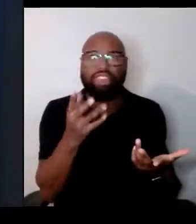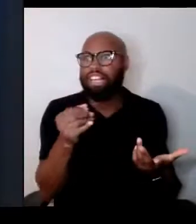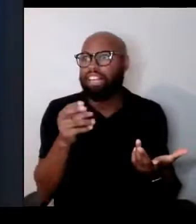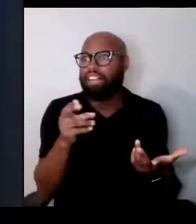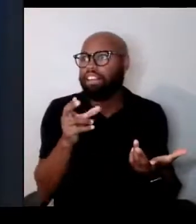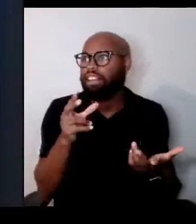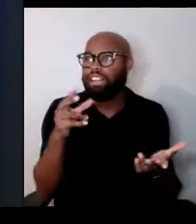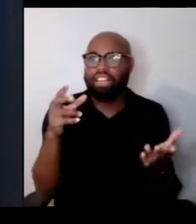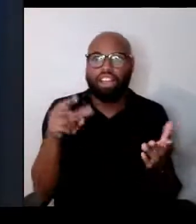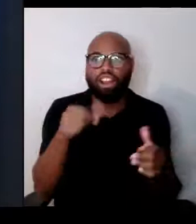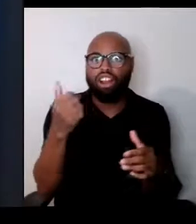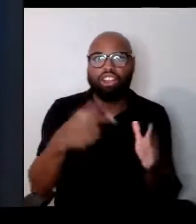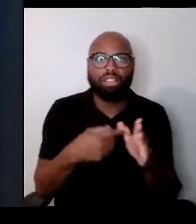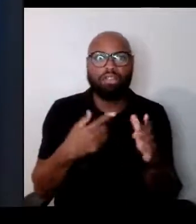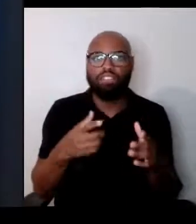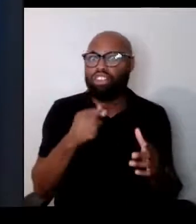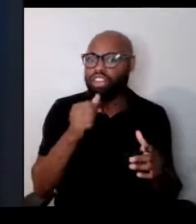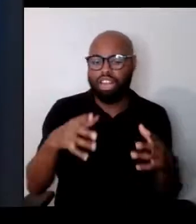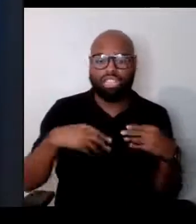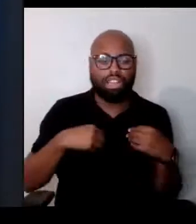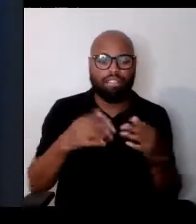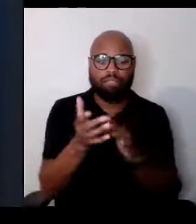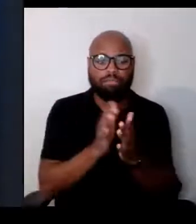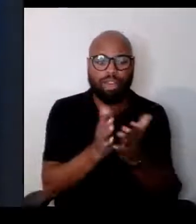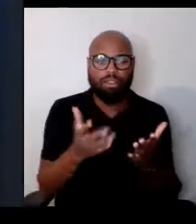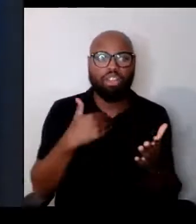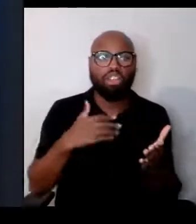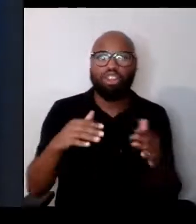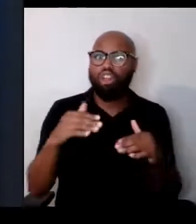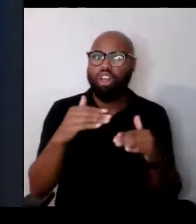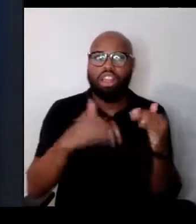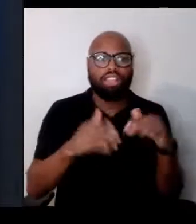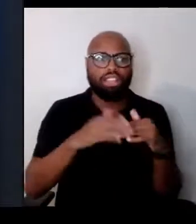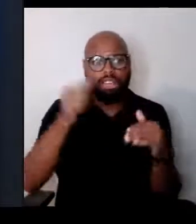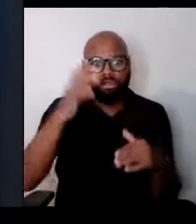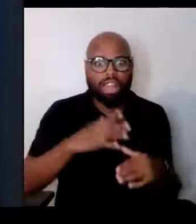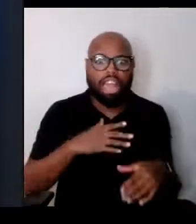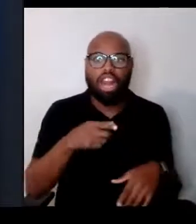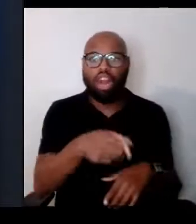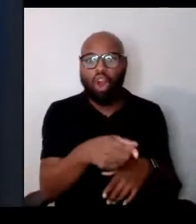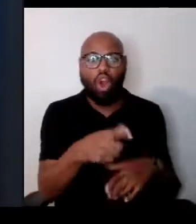or were told blood would be black and therefore less of a human.